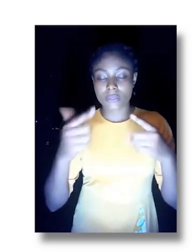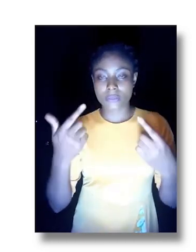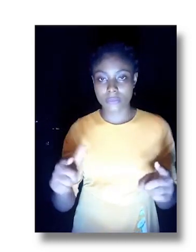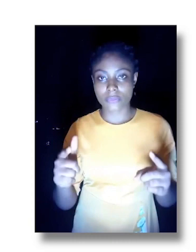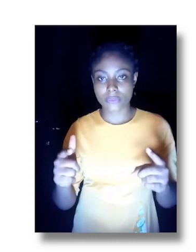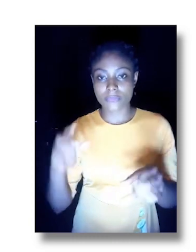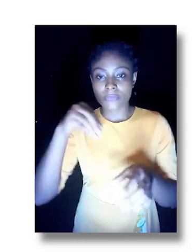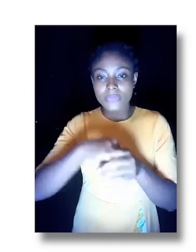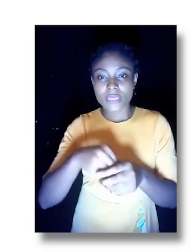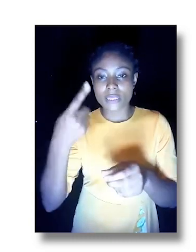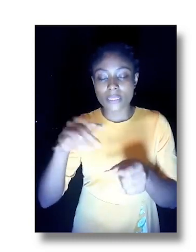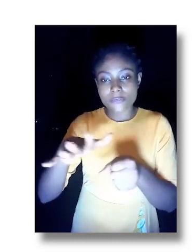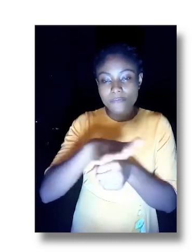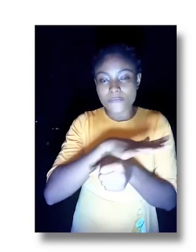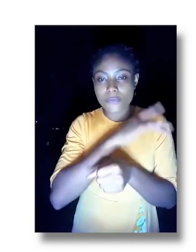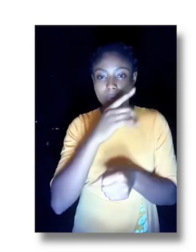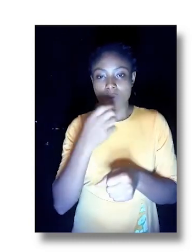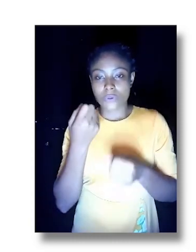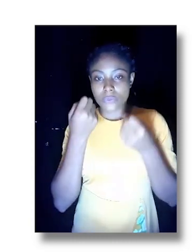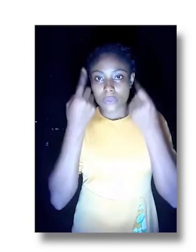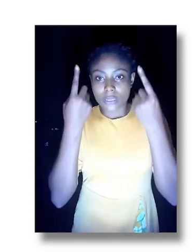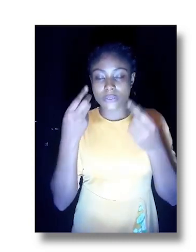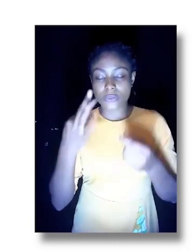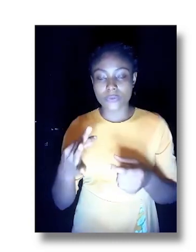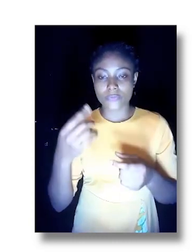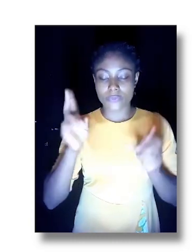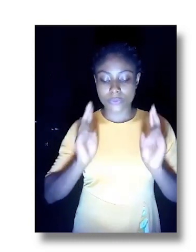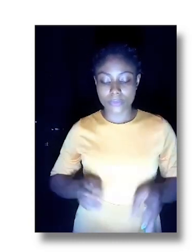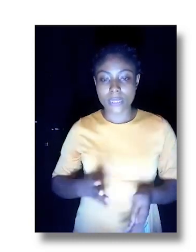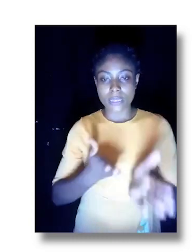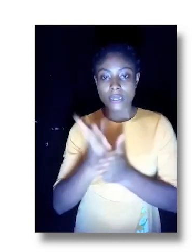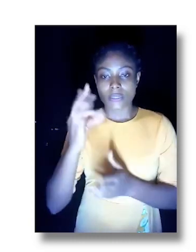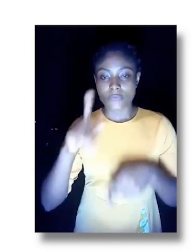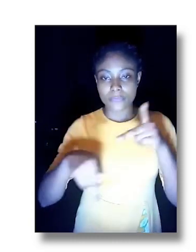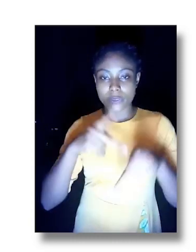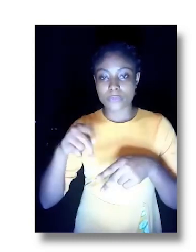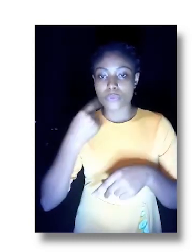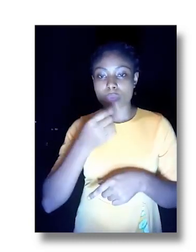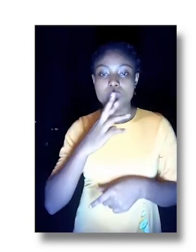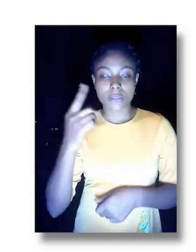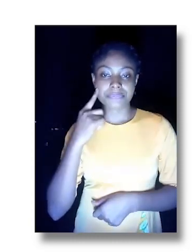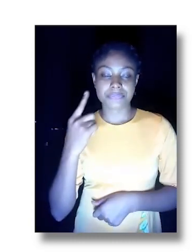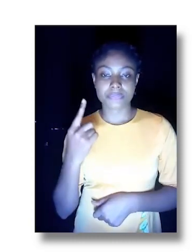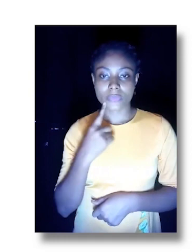about the importance of sign language in the full realization of the human rights of people